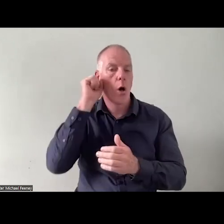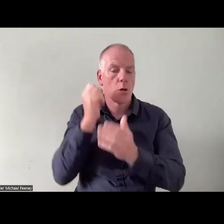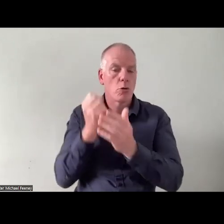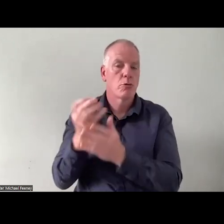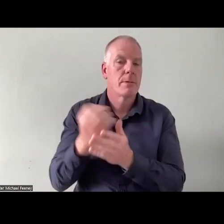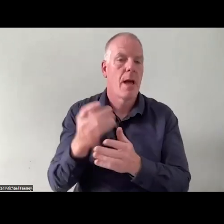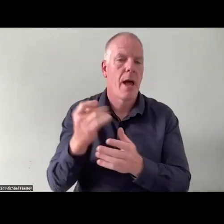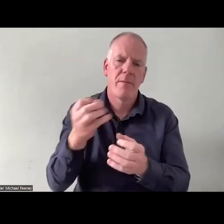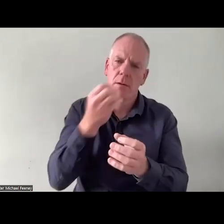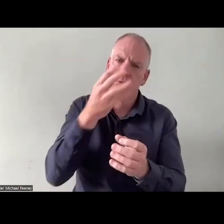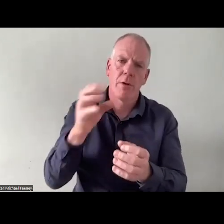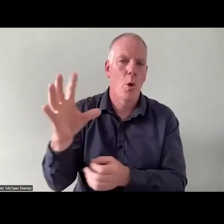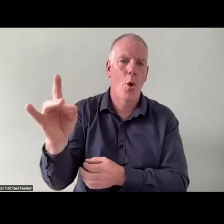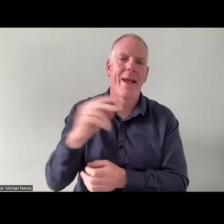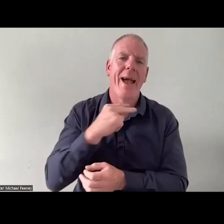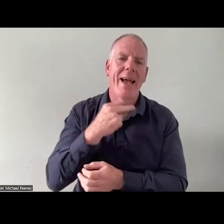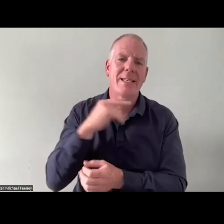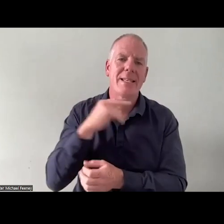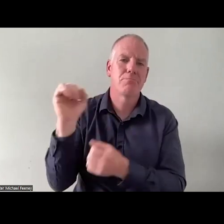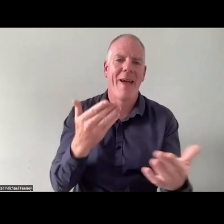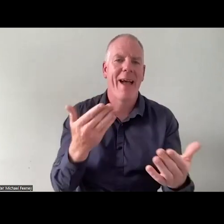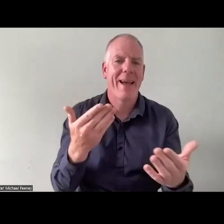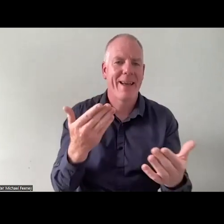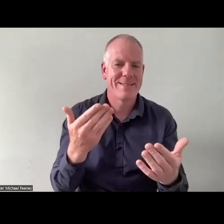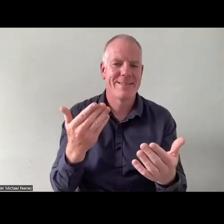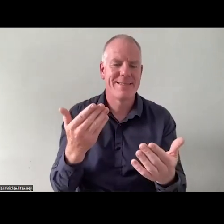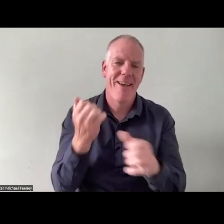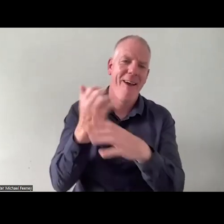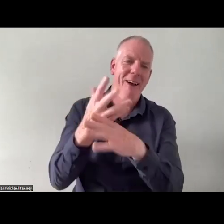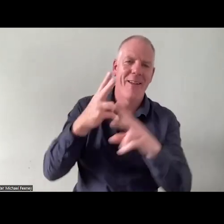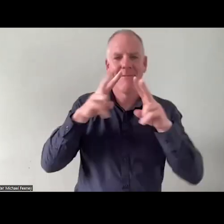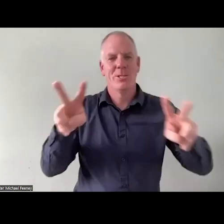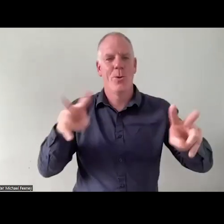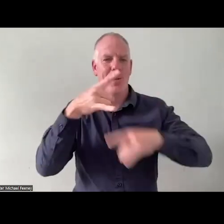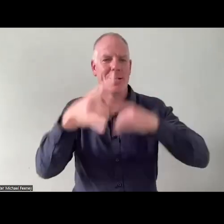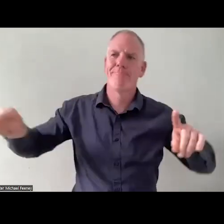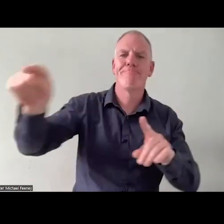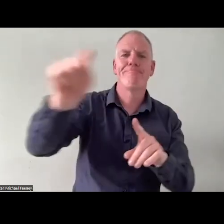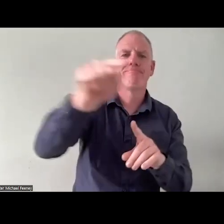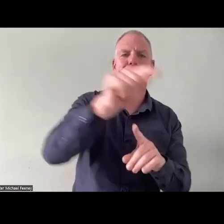you got this gorgeous Cork accent delivering all the visuals